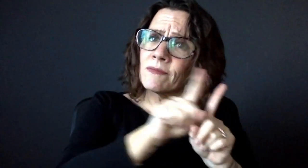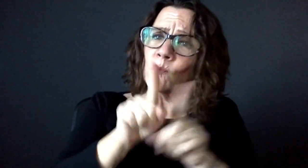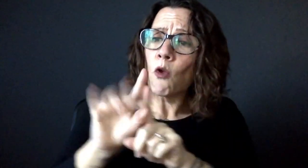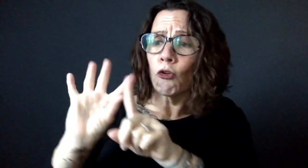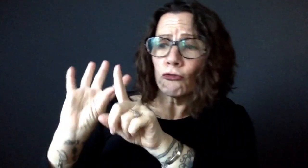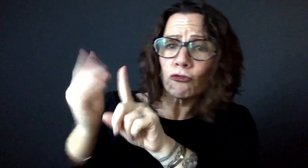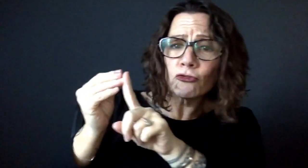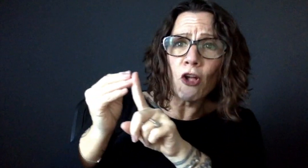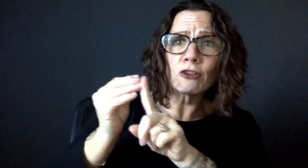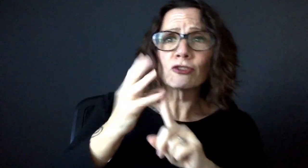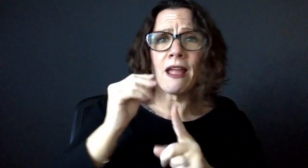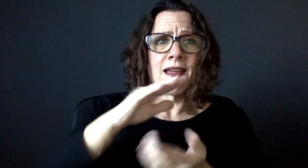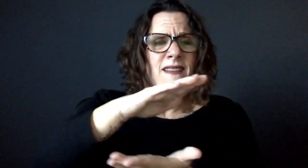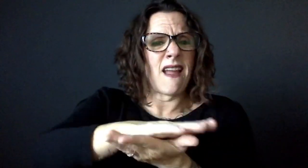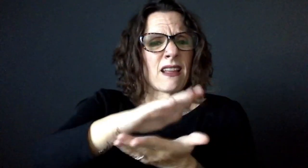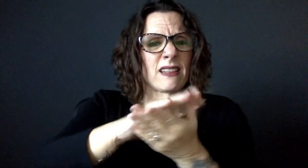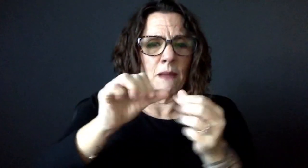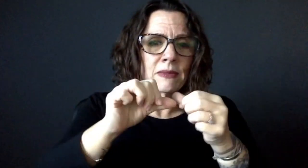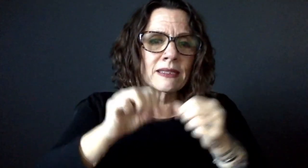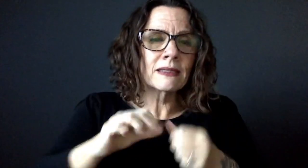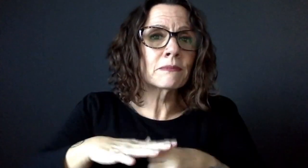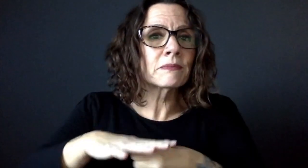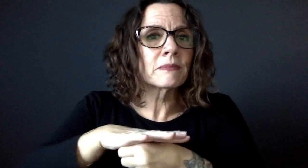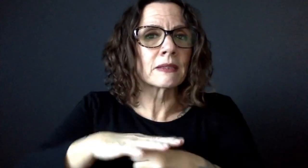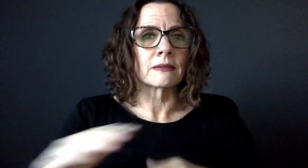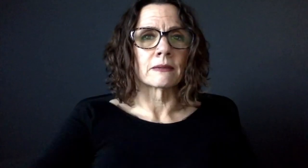as well as cultural and academic spaces.